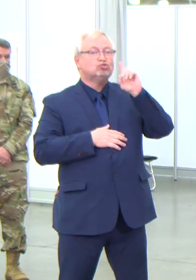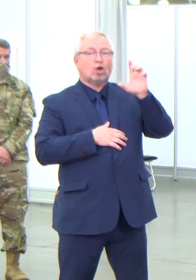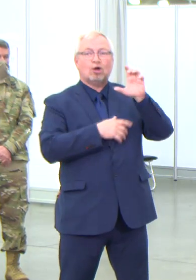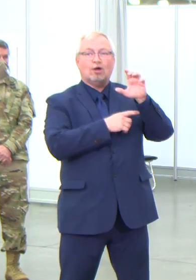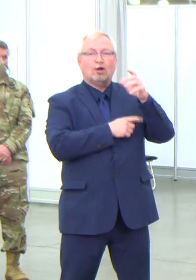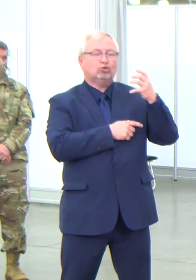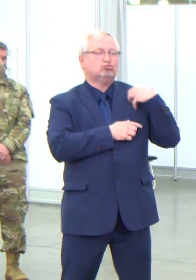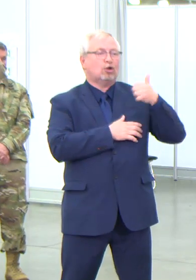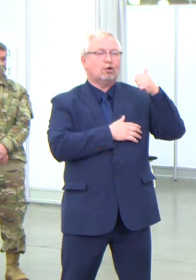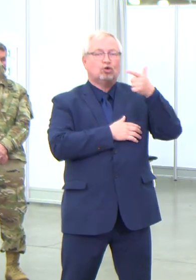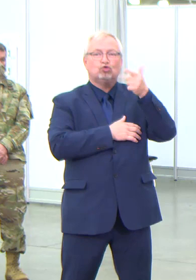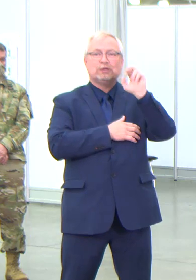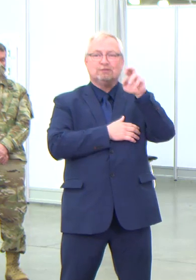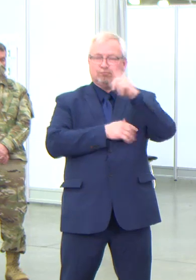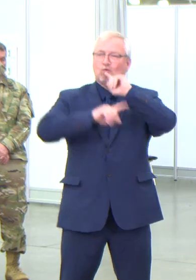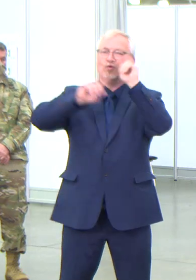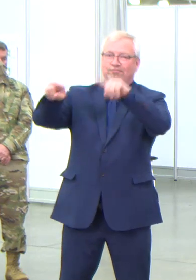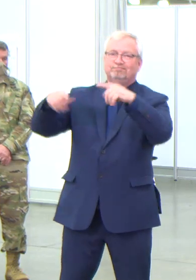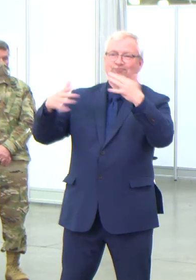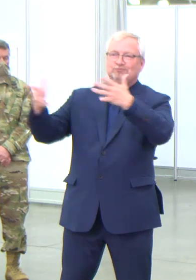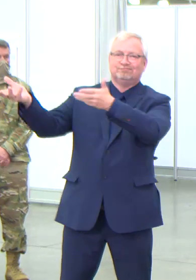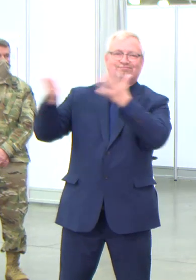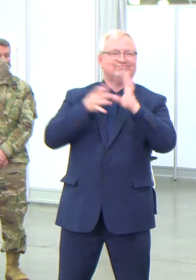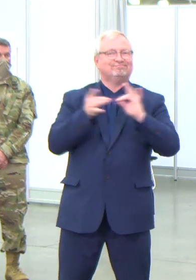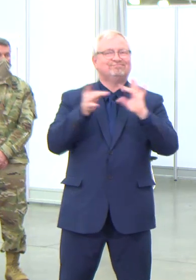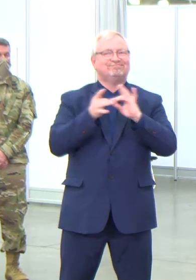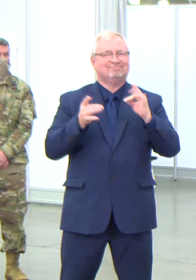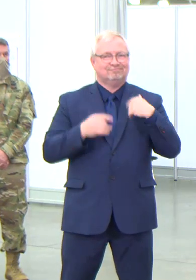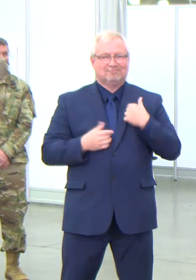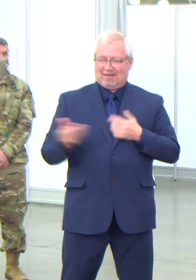something announced at our last press conference. They made these masks